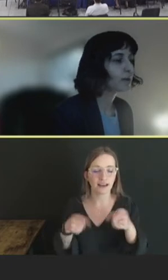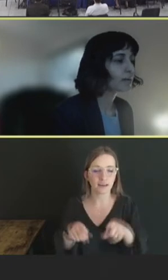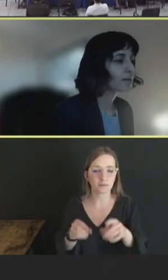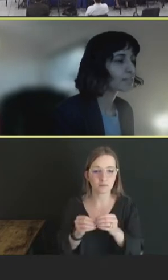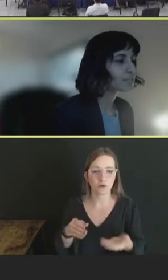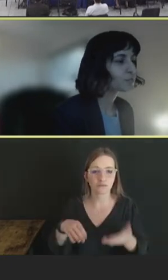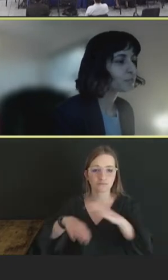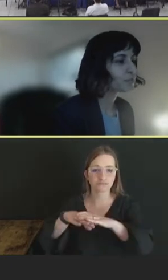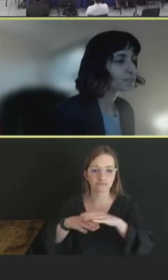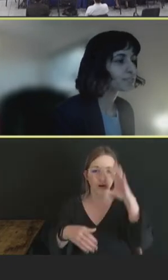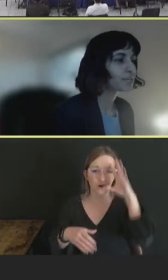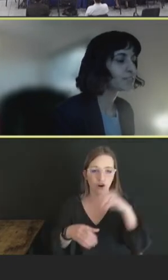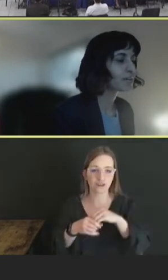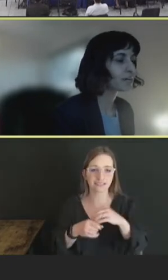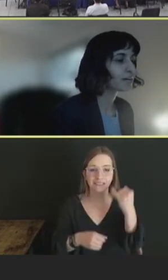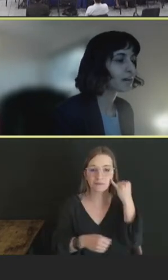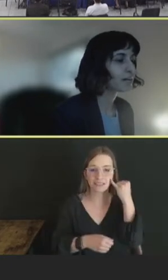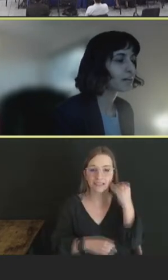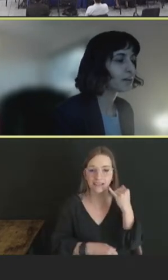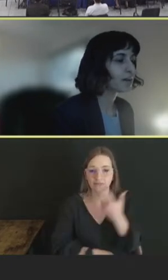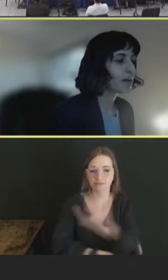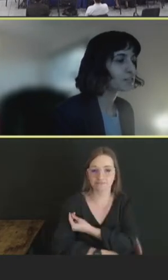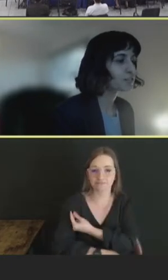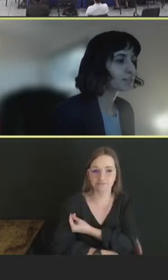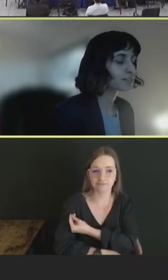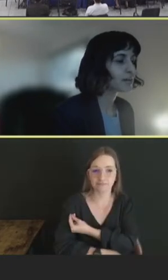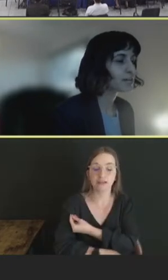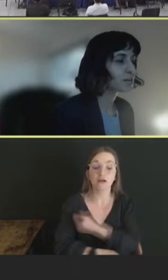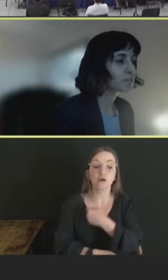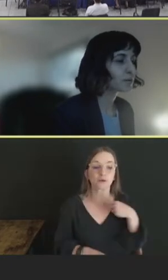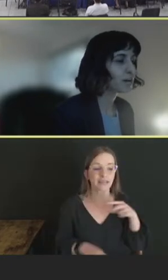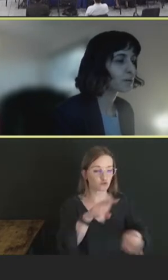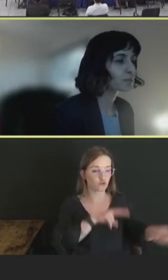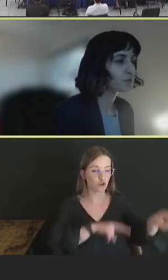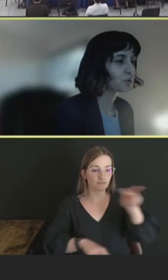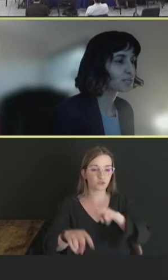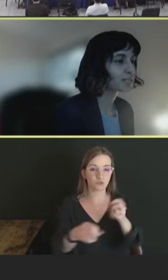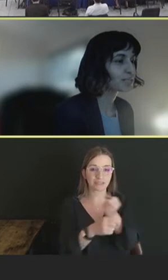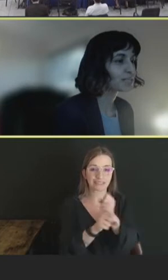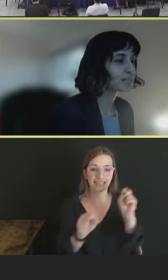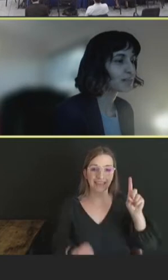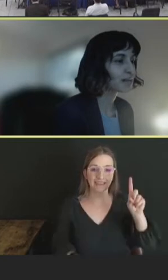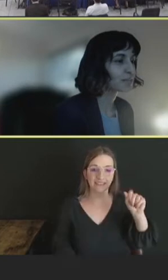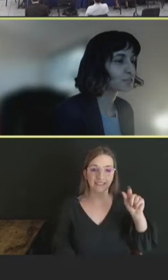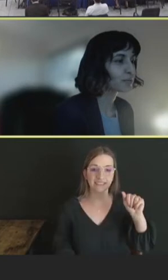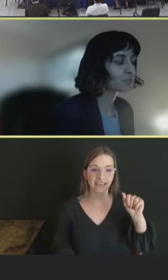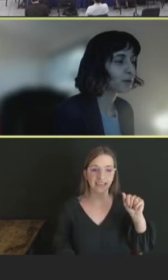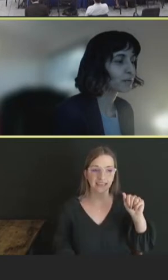GACVS has reviewed the safety data on adjuvants a number of times between 1999 and 2012,